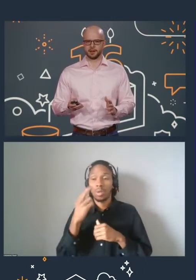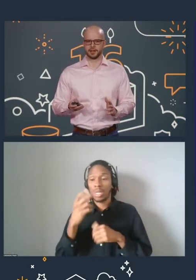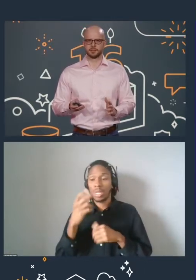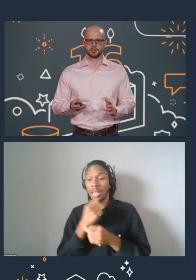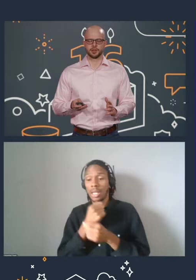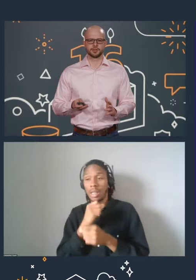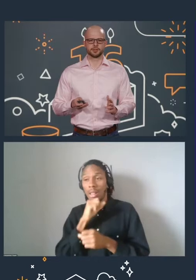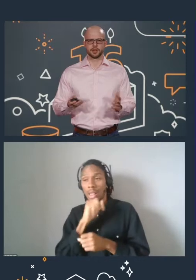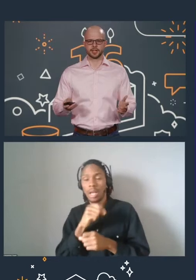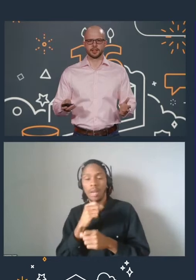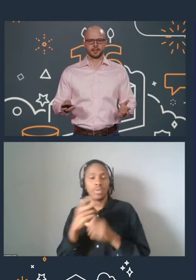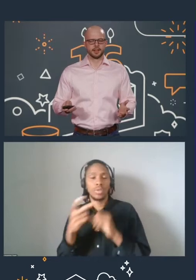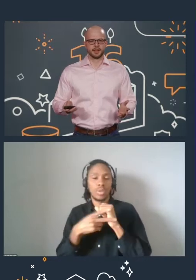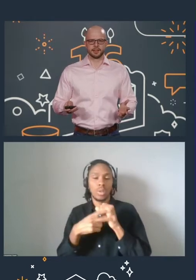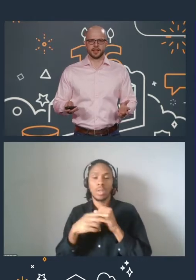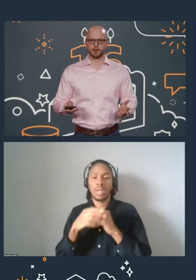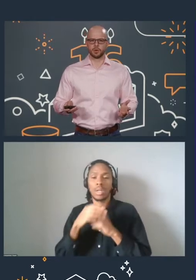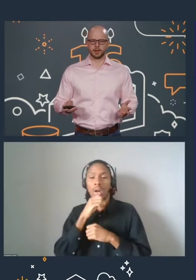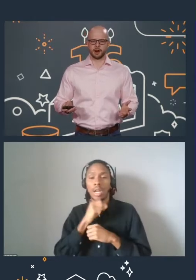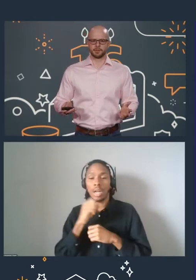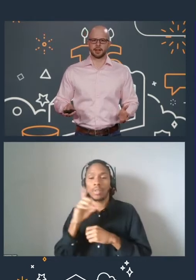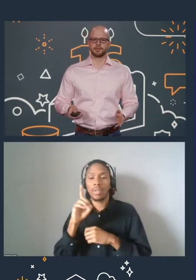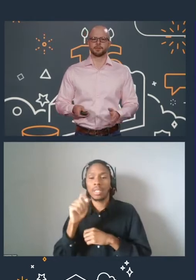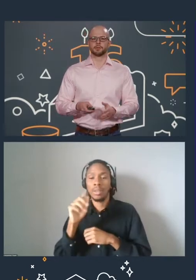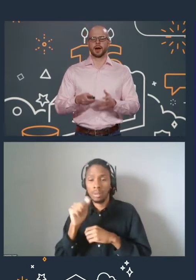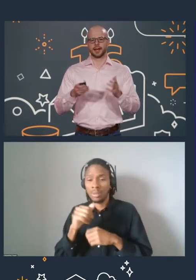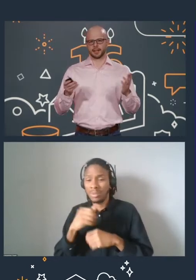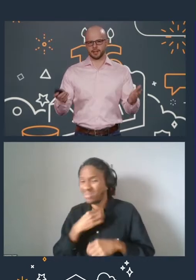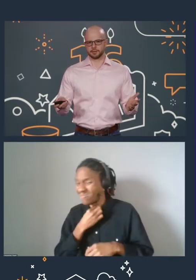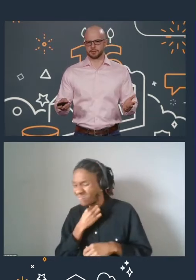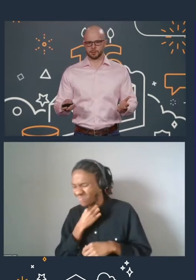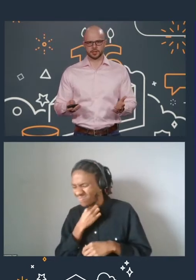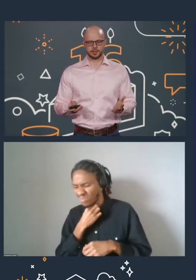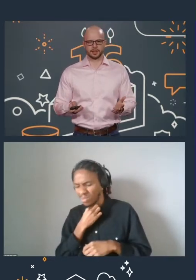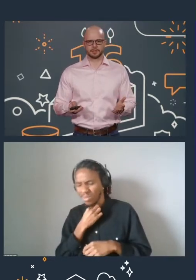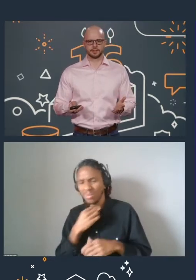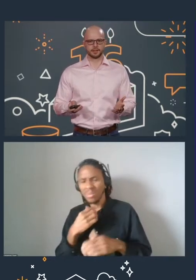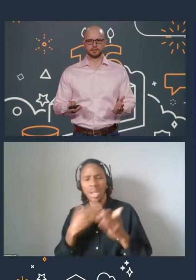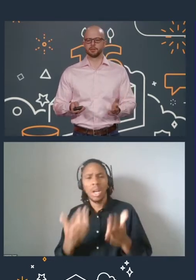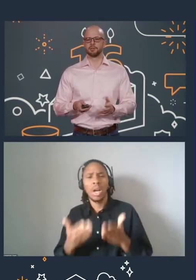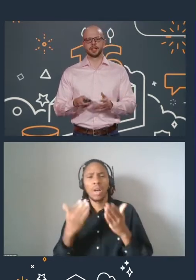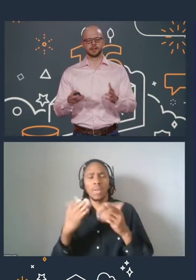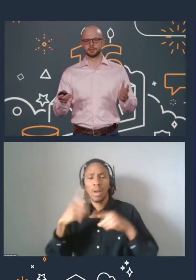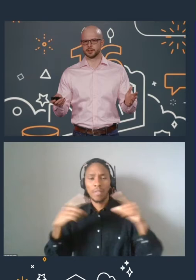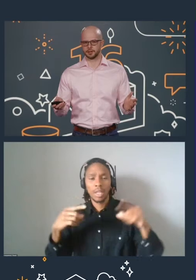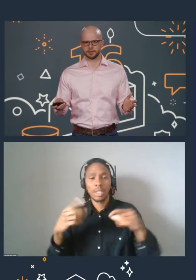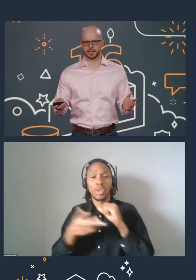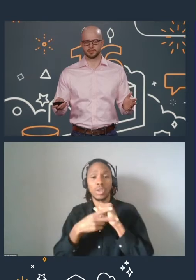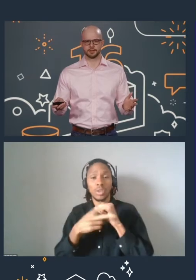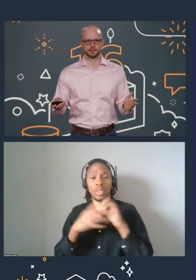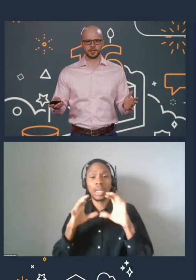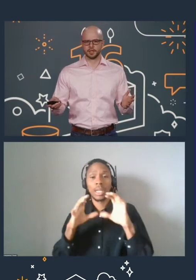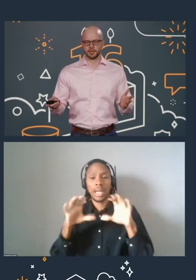on Amazon S3 is that we offer a variety of storage classes for many different use cases,